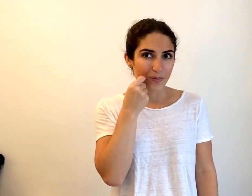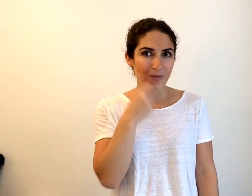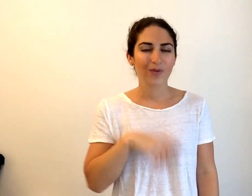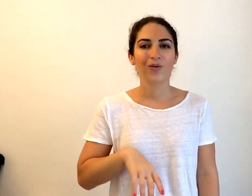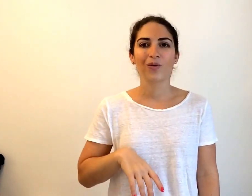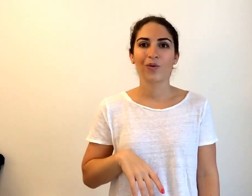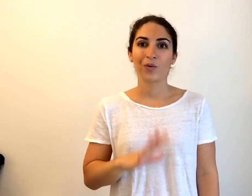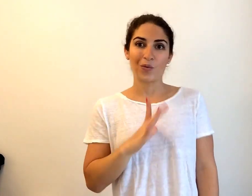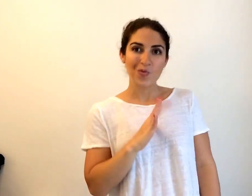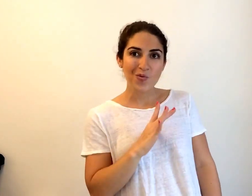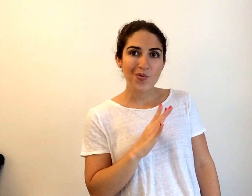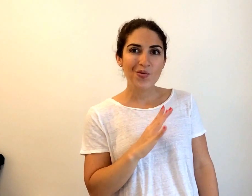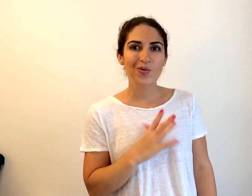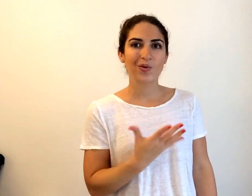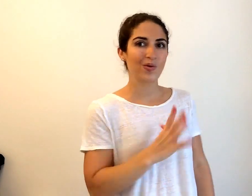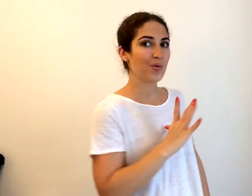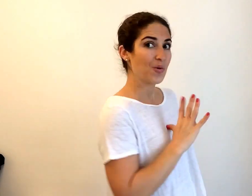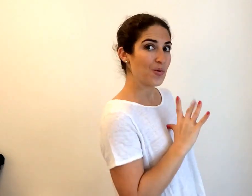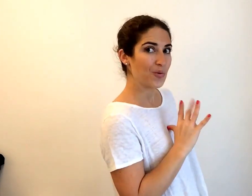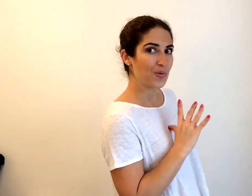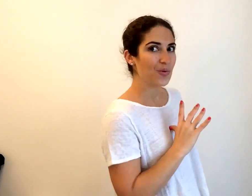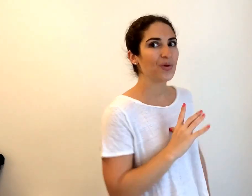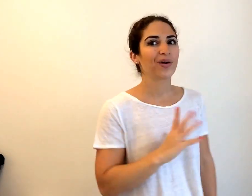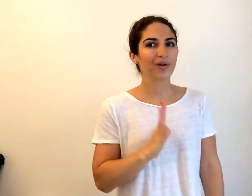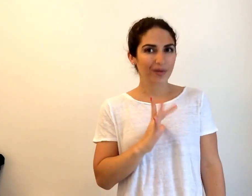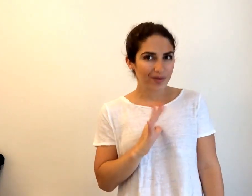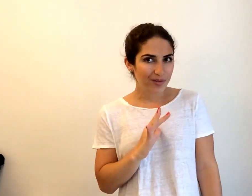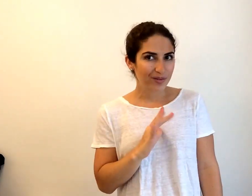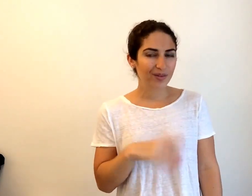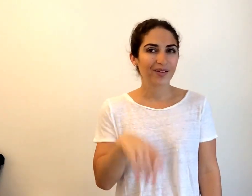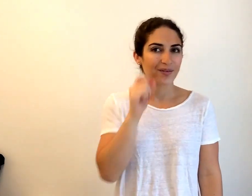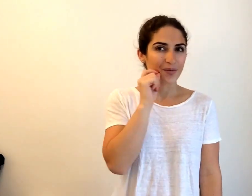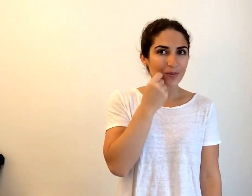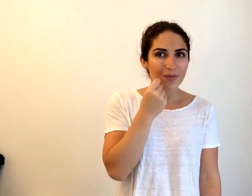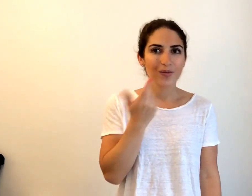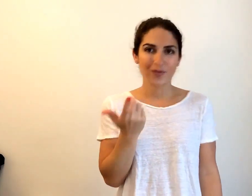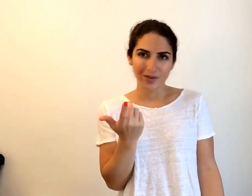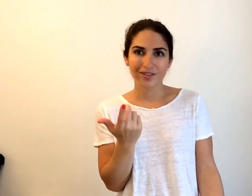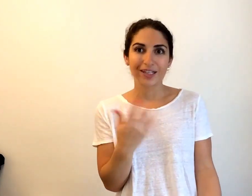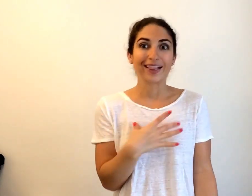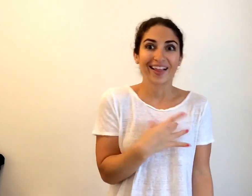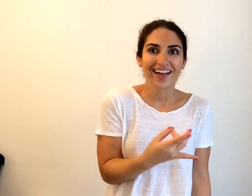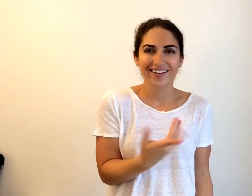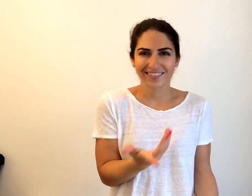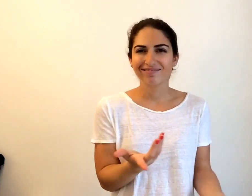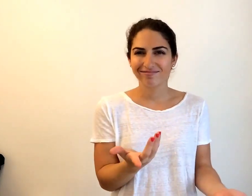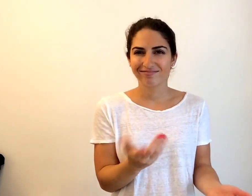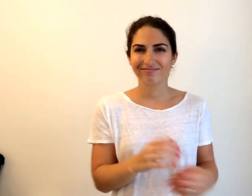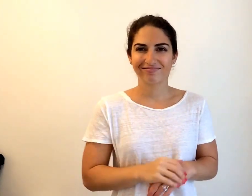know, "cool", "neat", this is also used for COOL, sometimes... so describe something you like, is COOL.